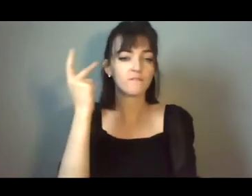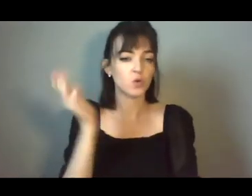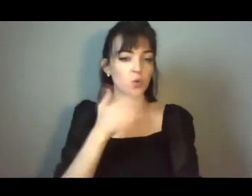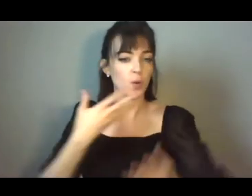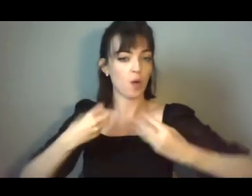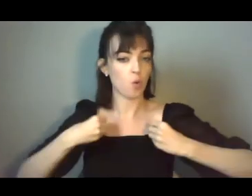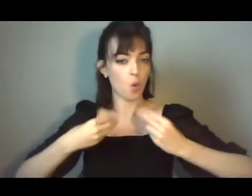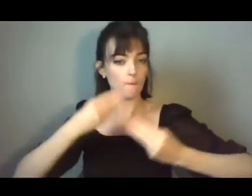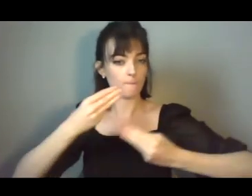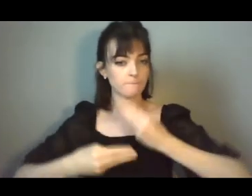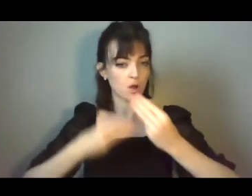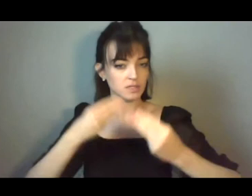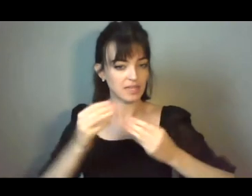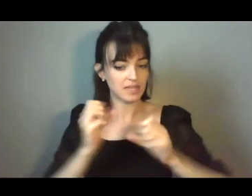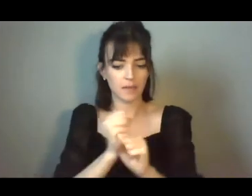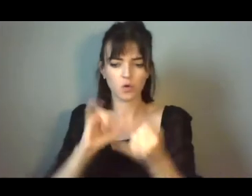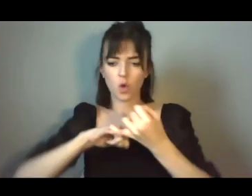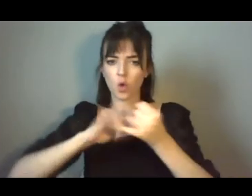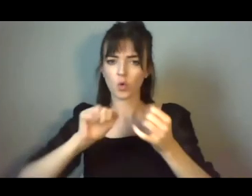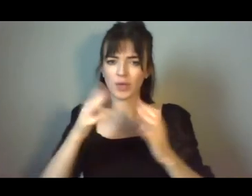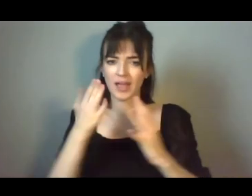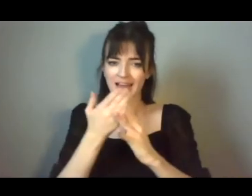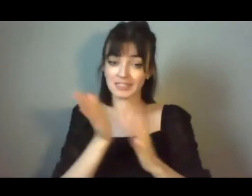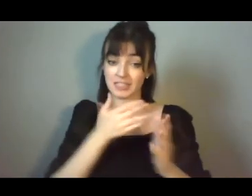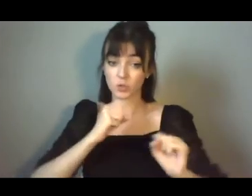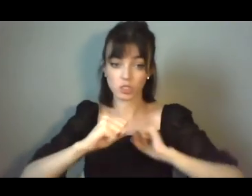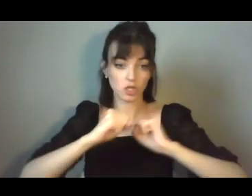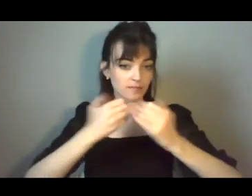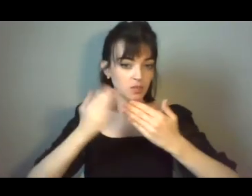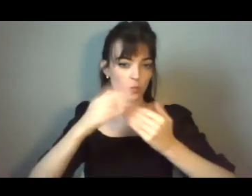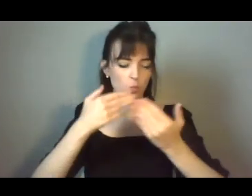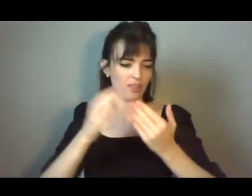access our service and what that might look like. I suppose the fundamental role of an advocate